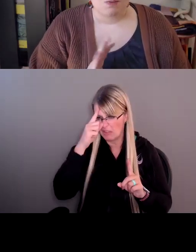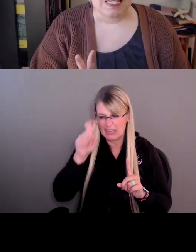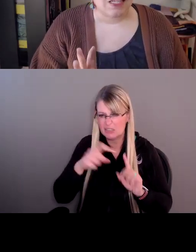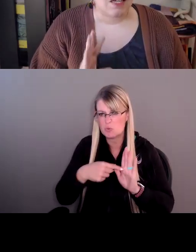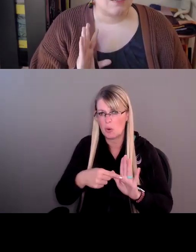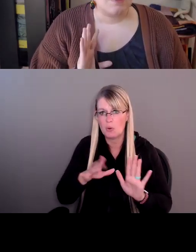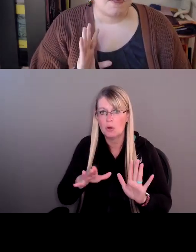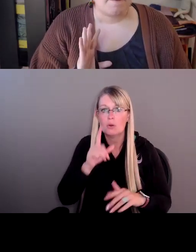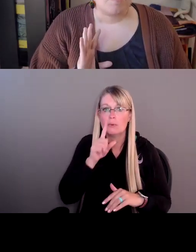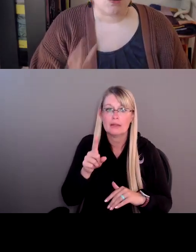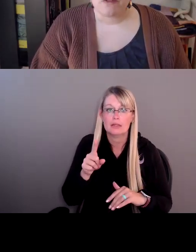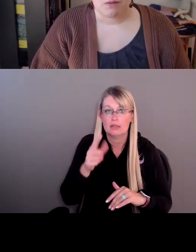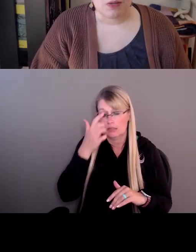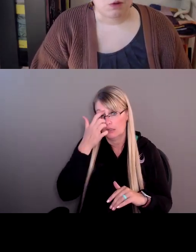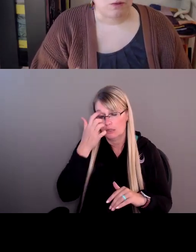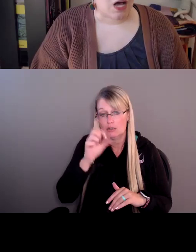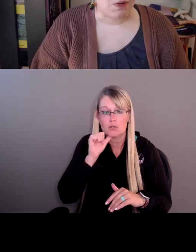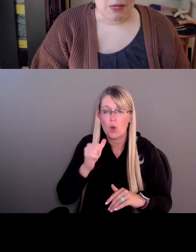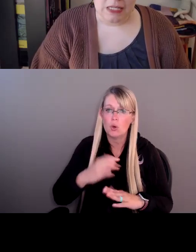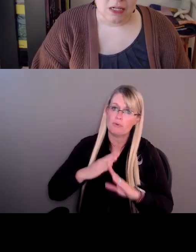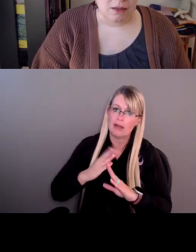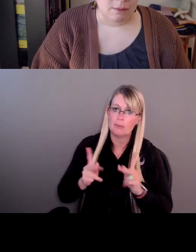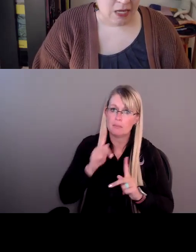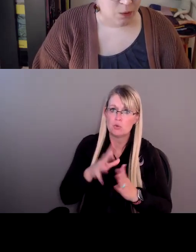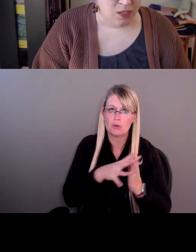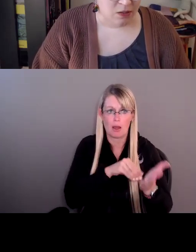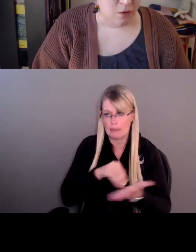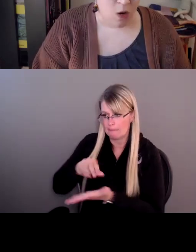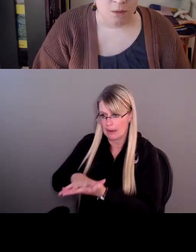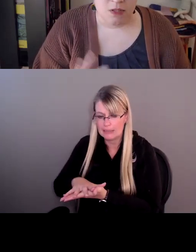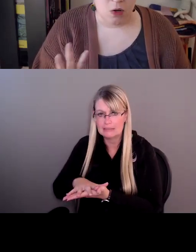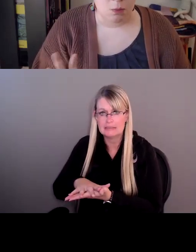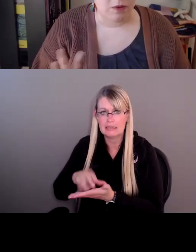Basically don't prevent people from copying and pasting passwords into forms. Don't prevent